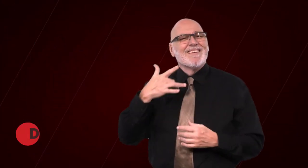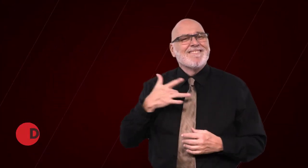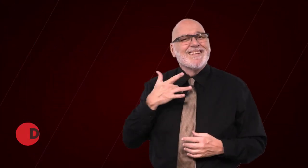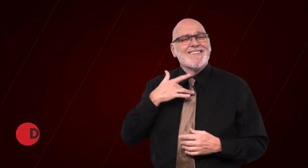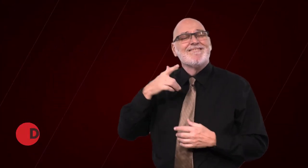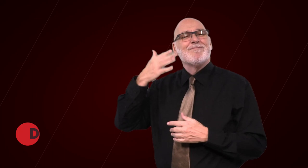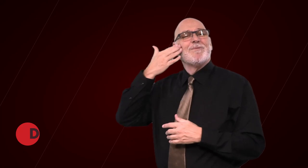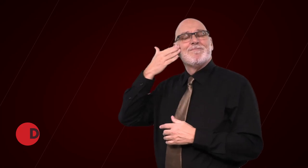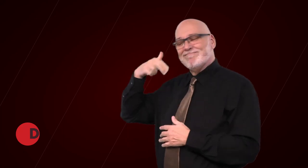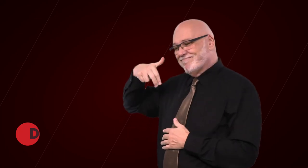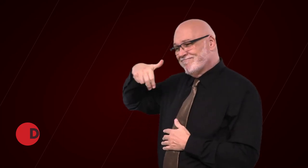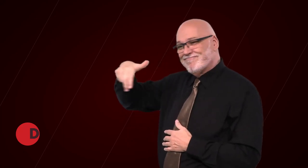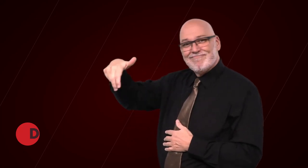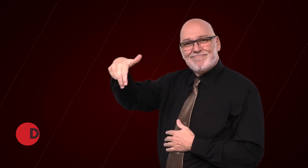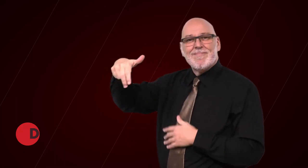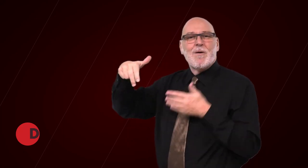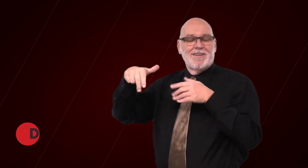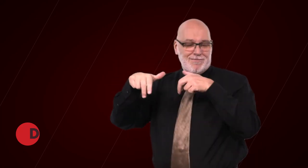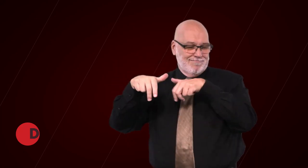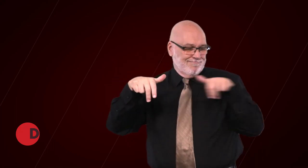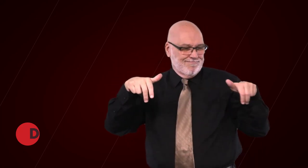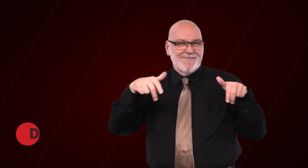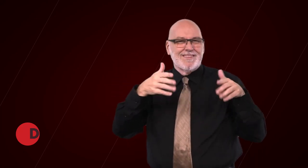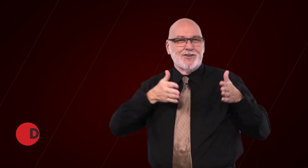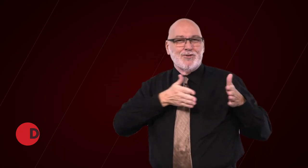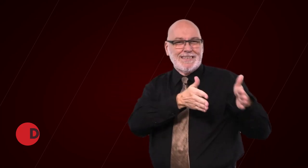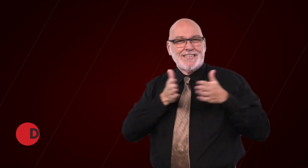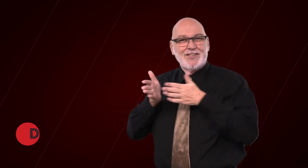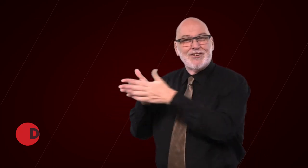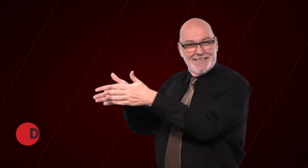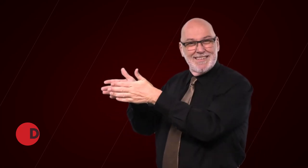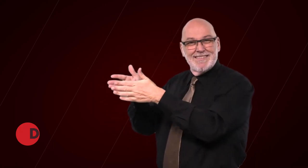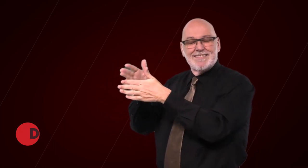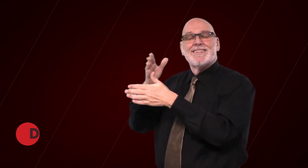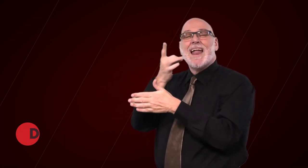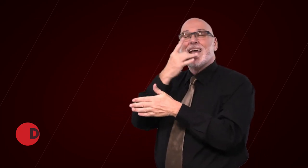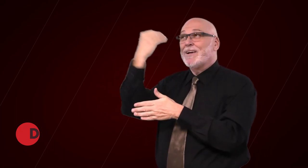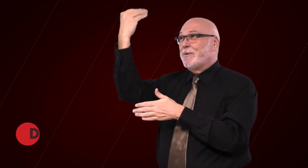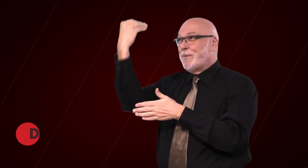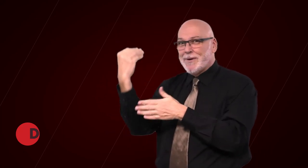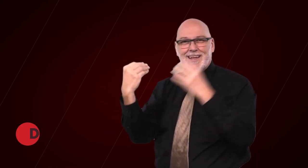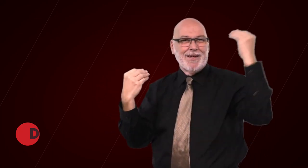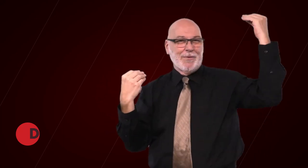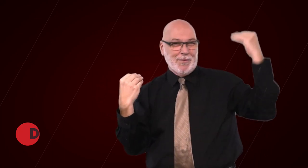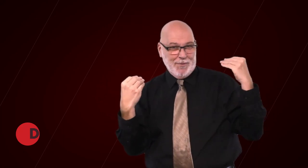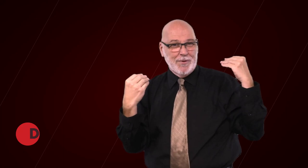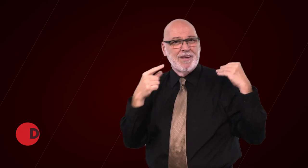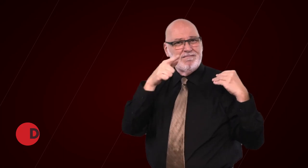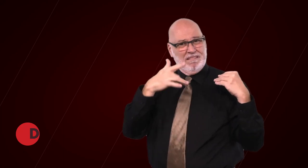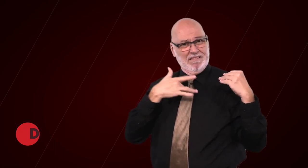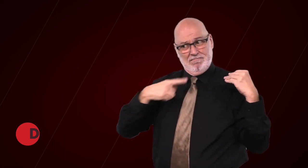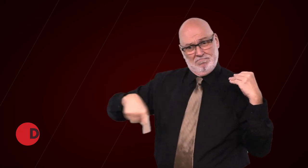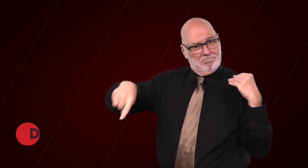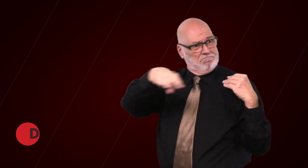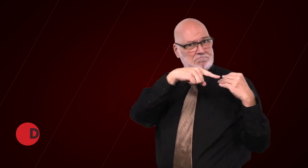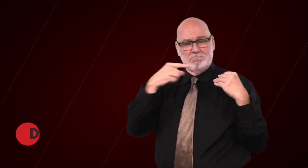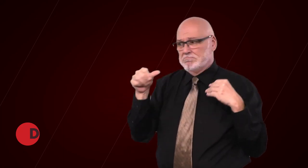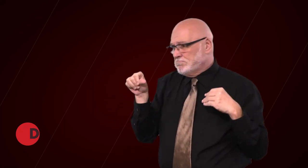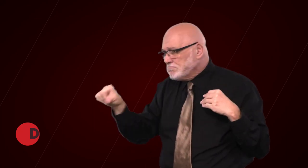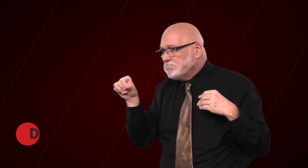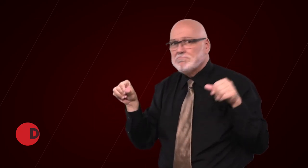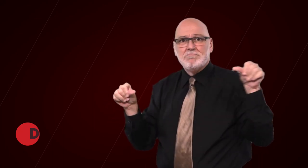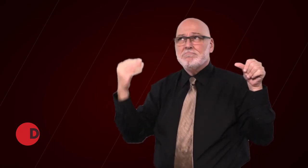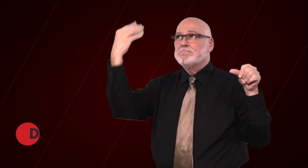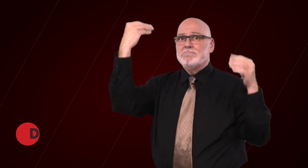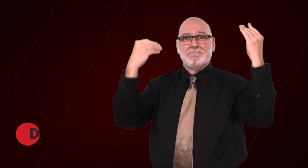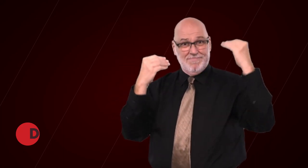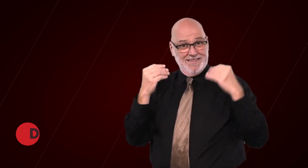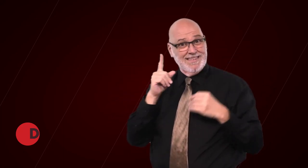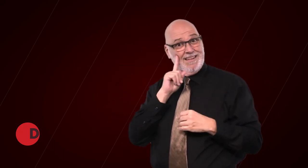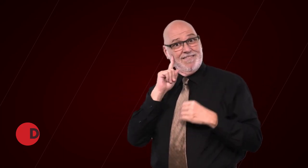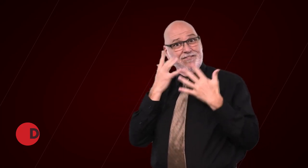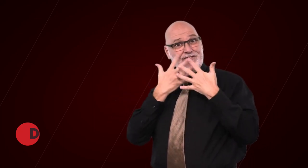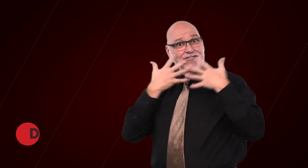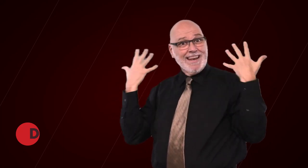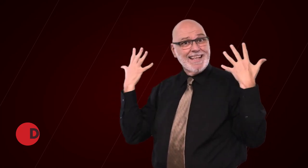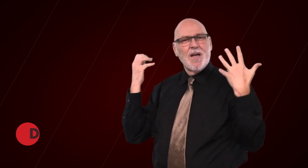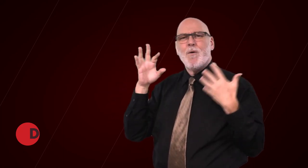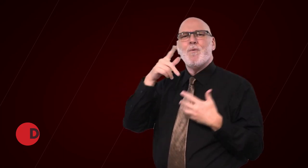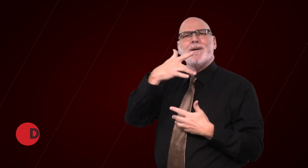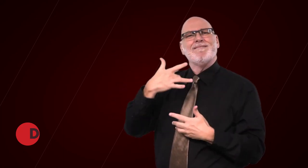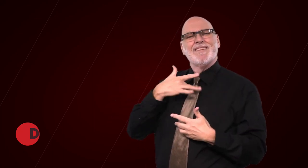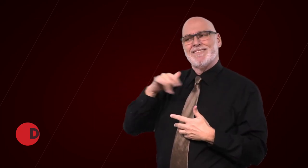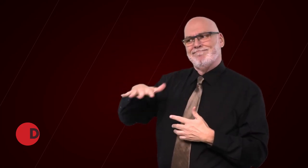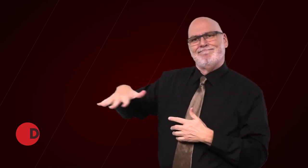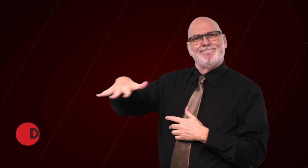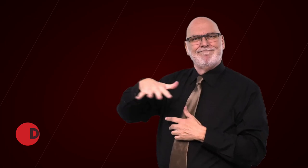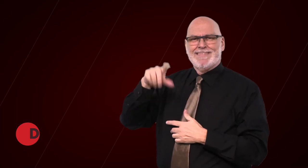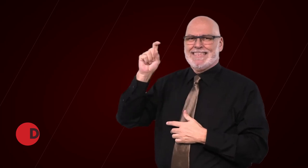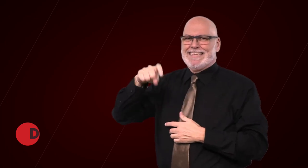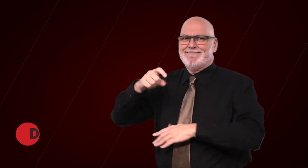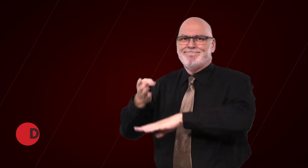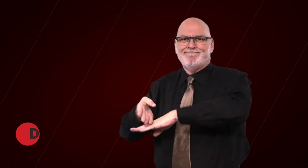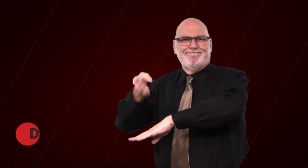[Anselmo]: Do you feel pedestrian crossings is Deaf-Friendly, or do your local